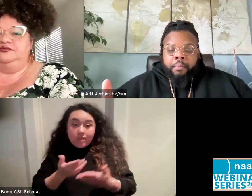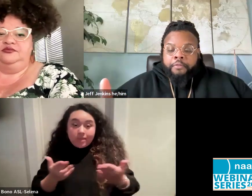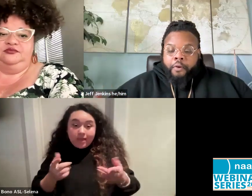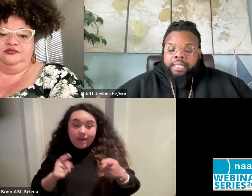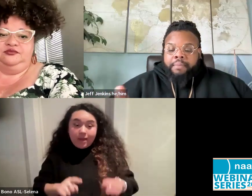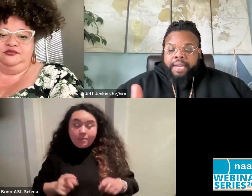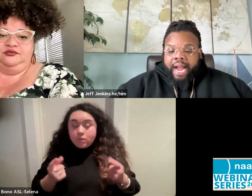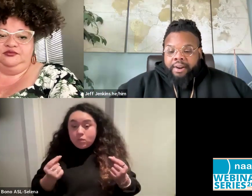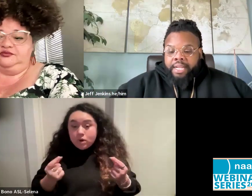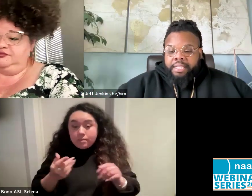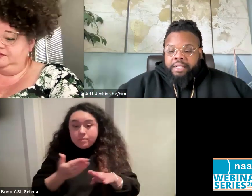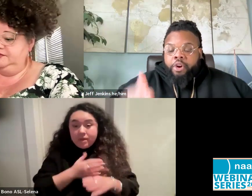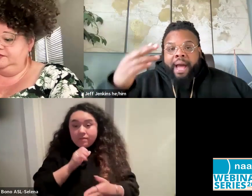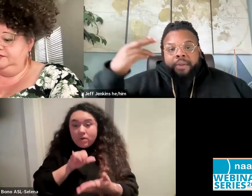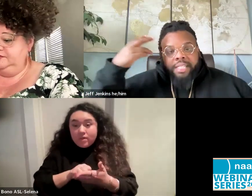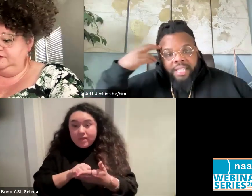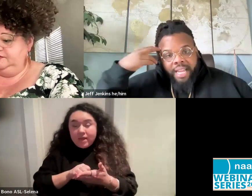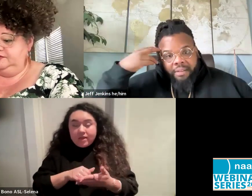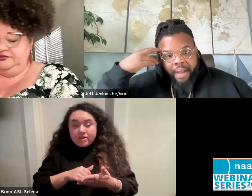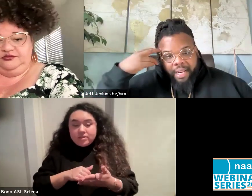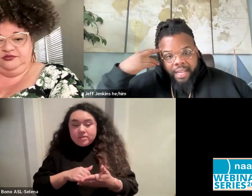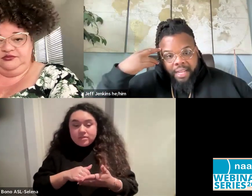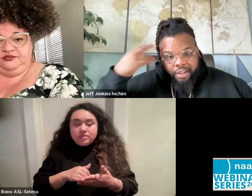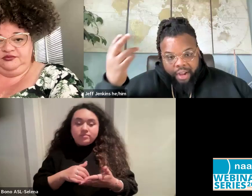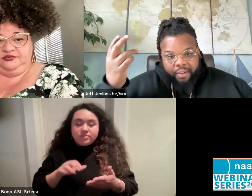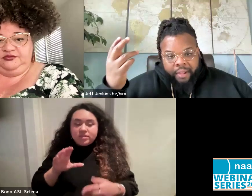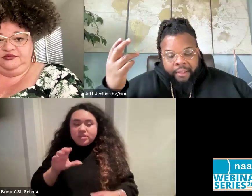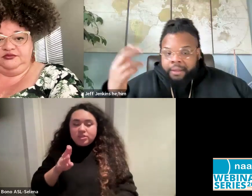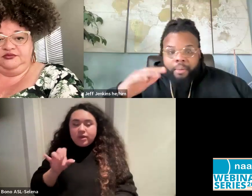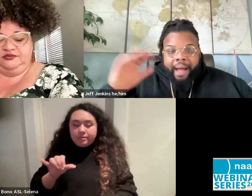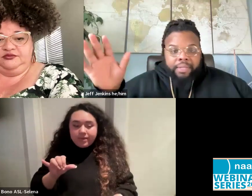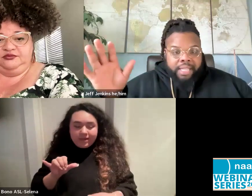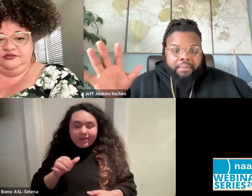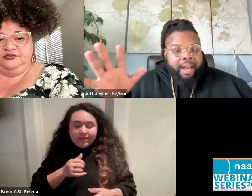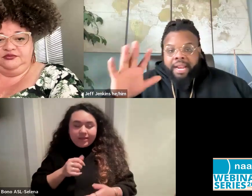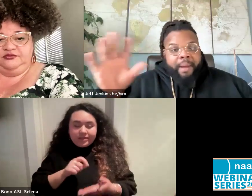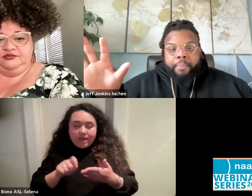before Chubby Diaries, nobody was speaking about, you know, nobody was thinking about anybody.